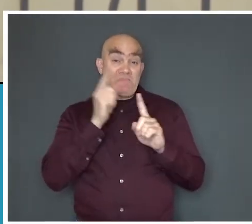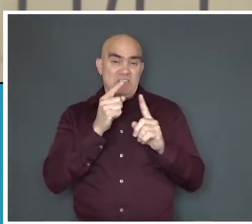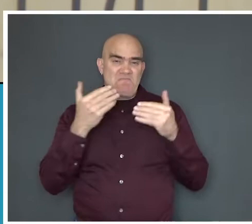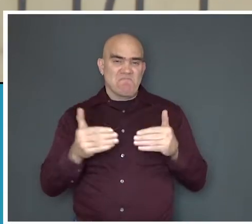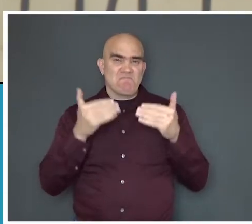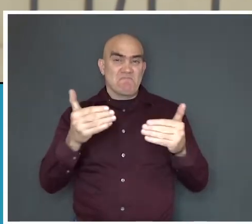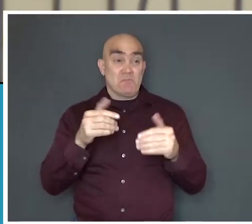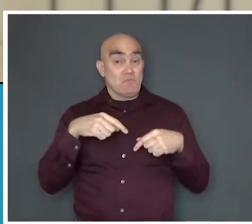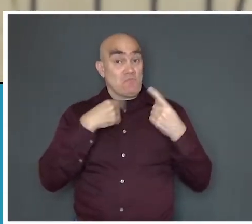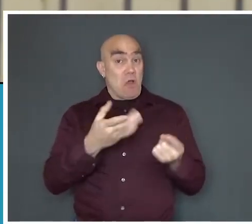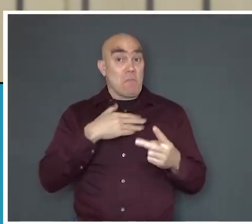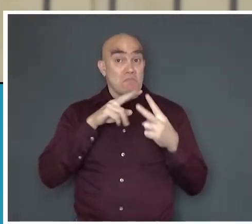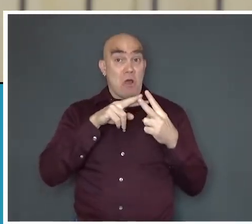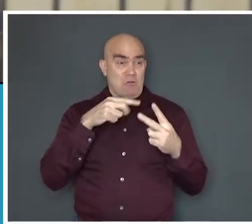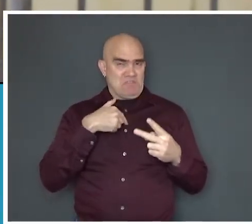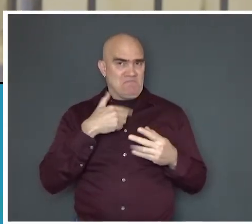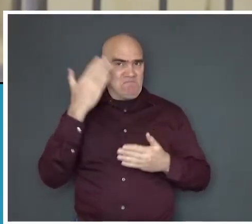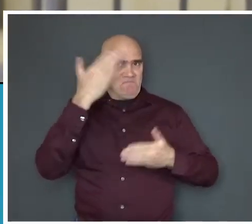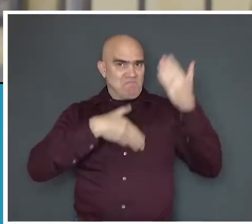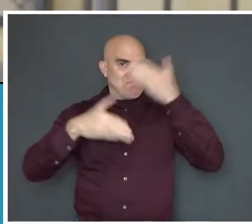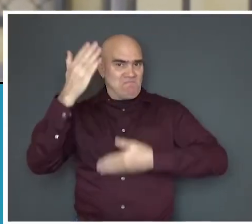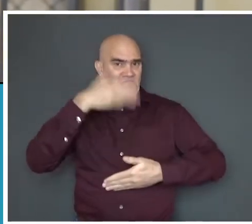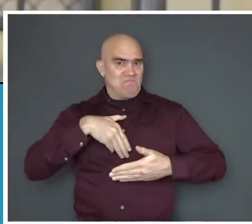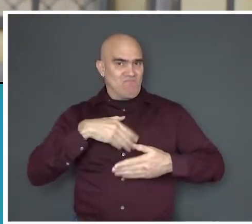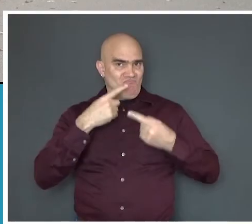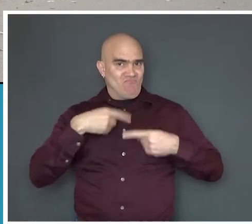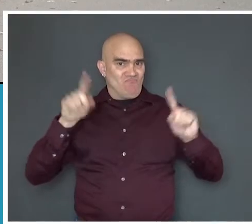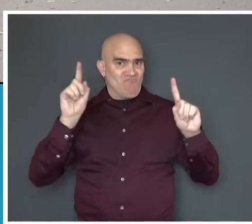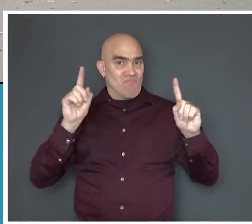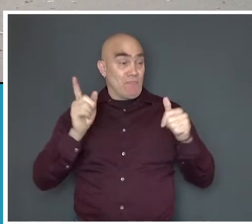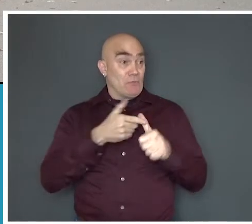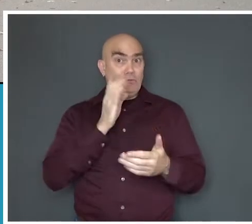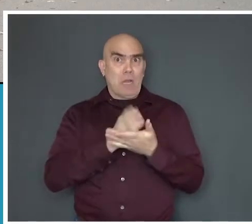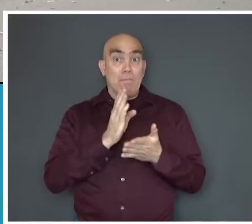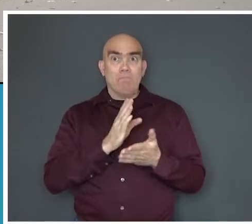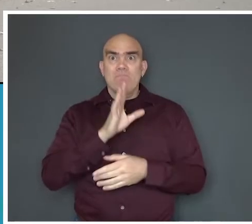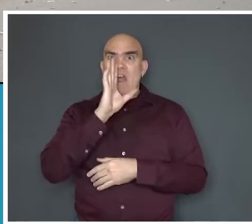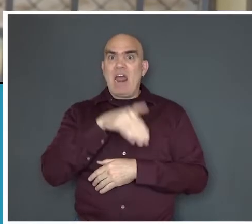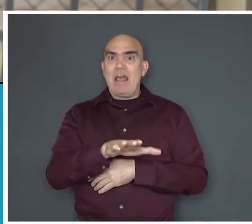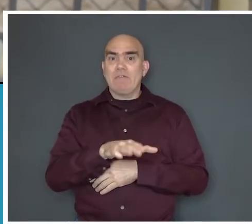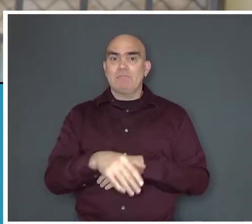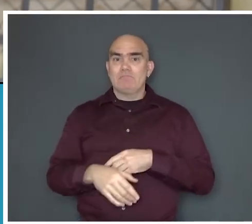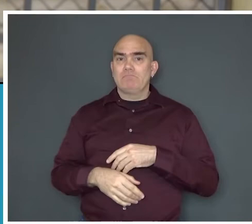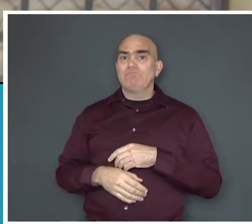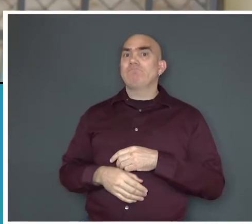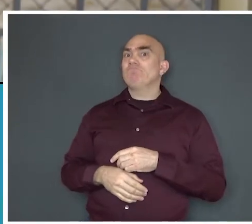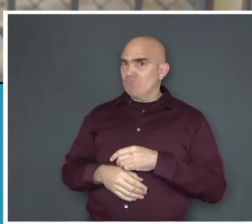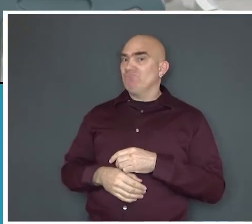So far, my partner and I have gone undetected. First stop, elephants.